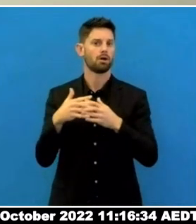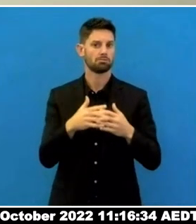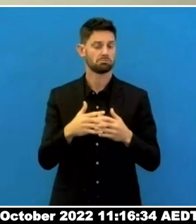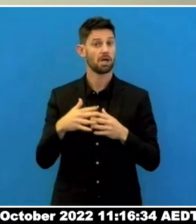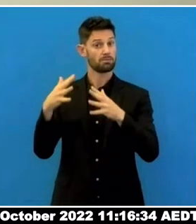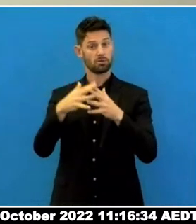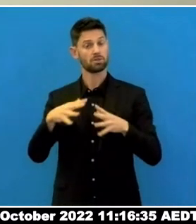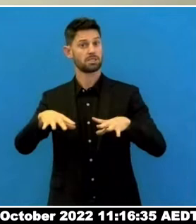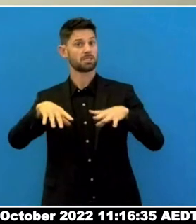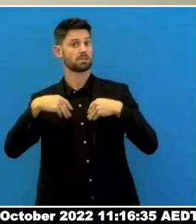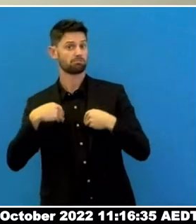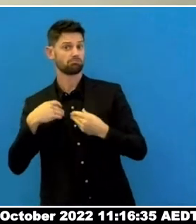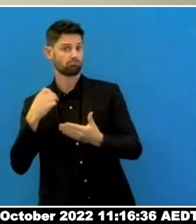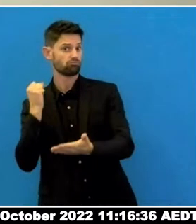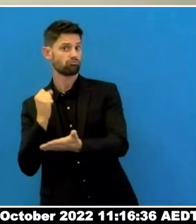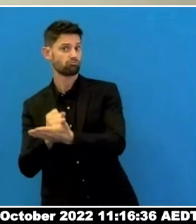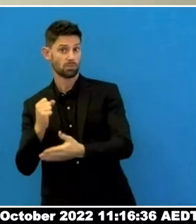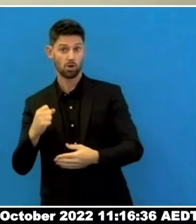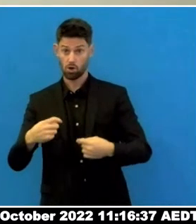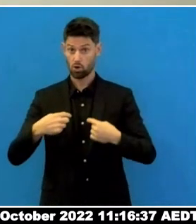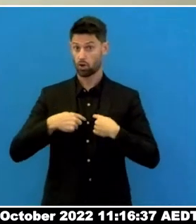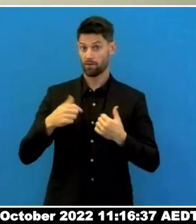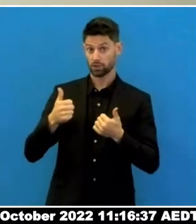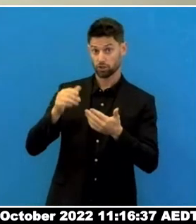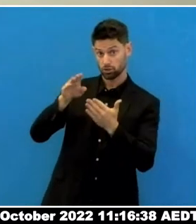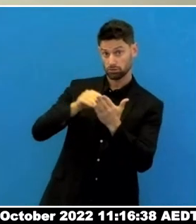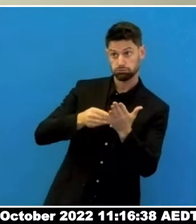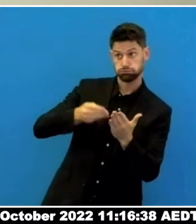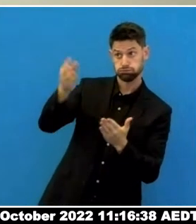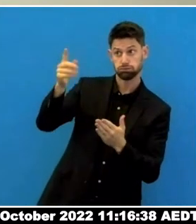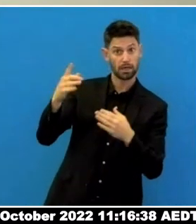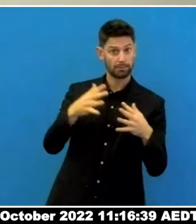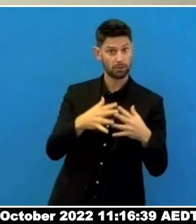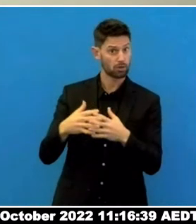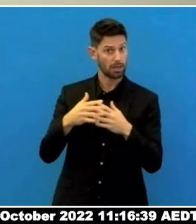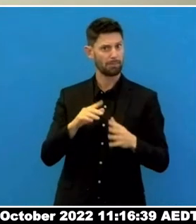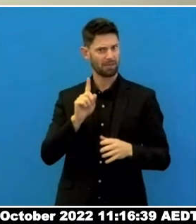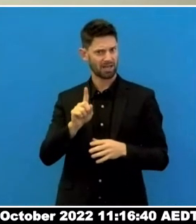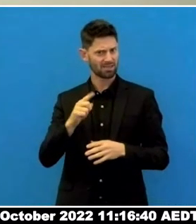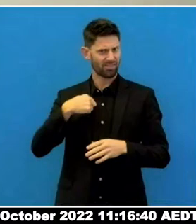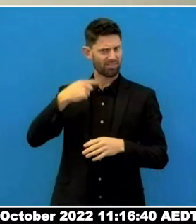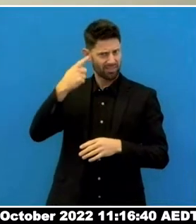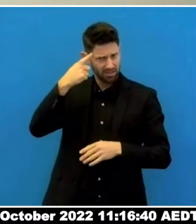I have applied to the United States, but I think I have to provide them with more information.